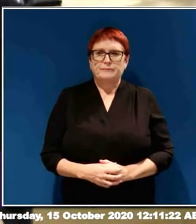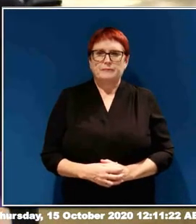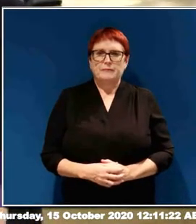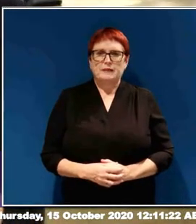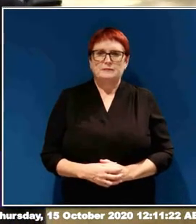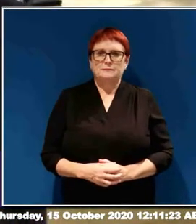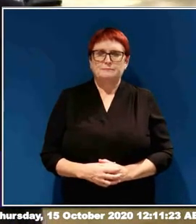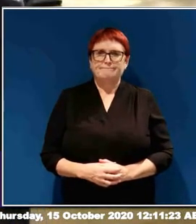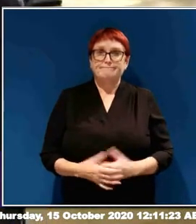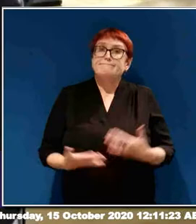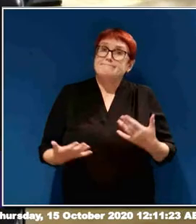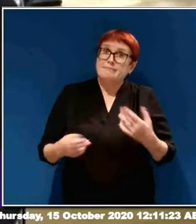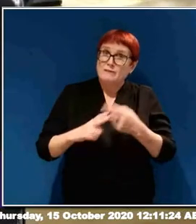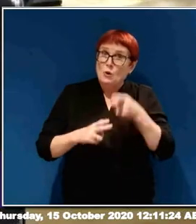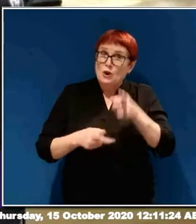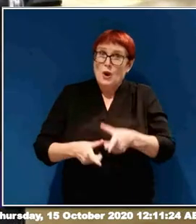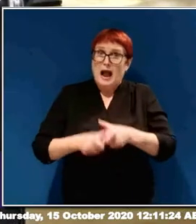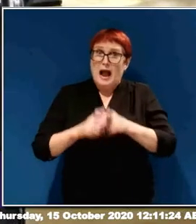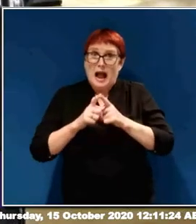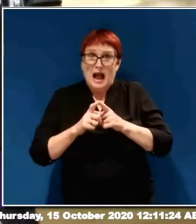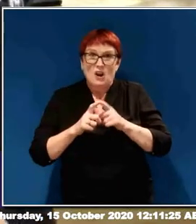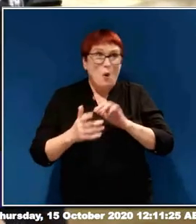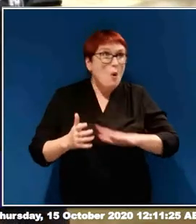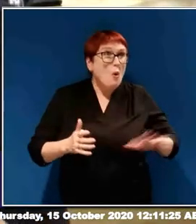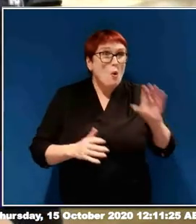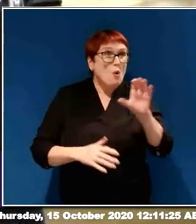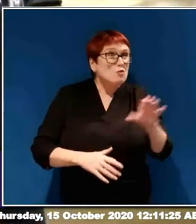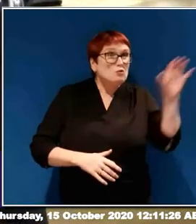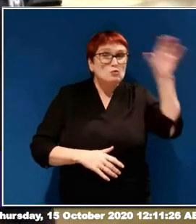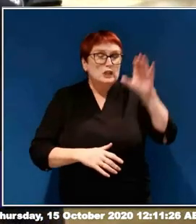way they're doing it, you have to go with what you can.